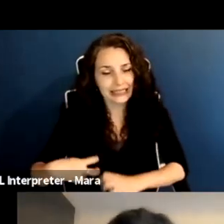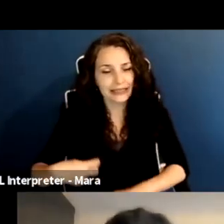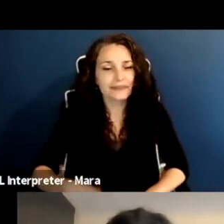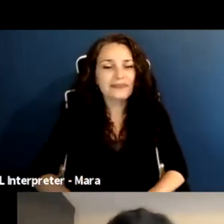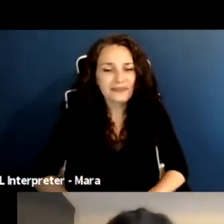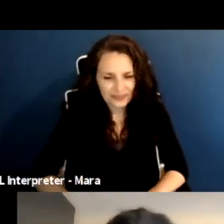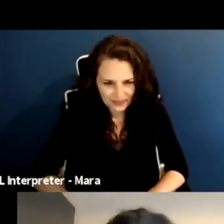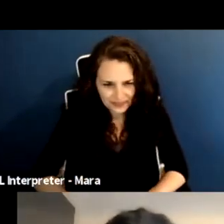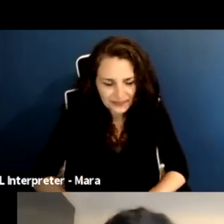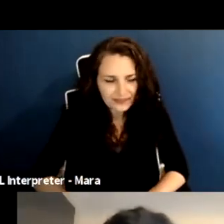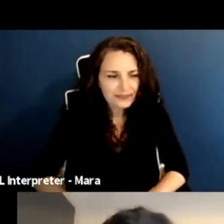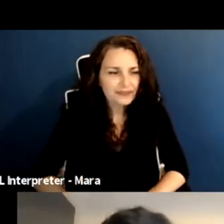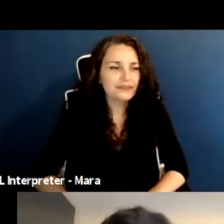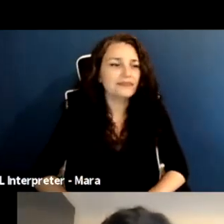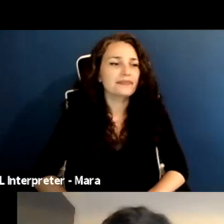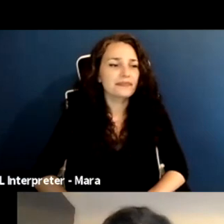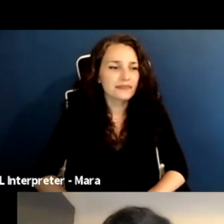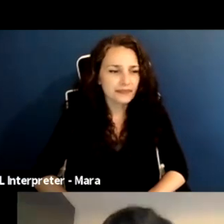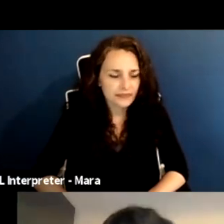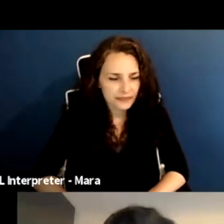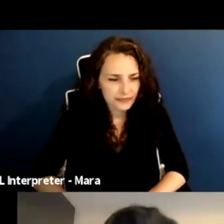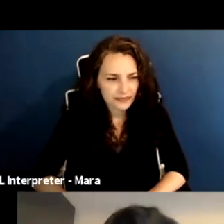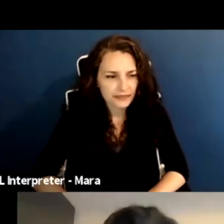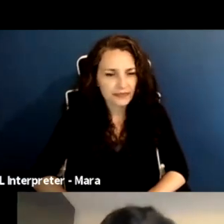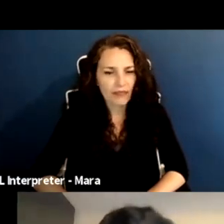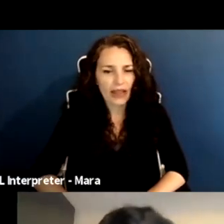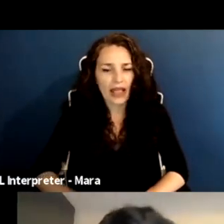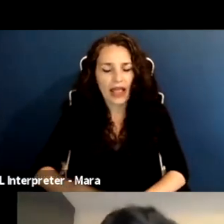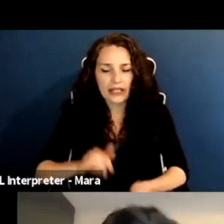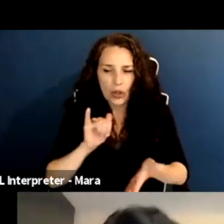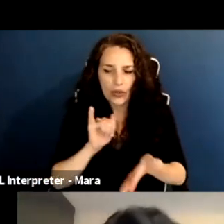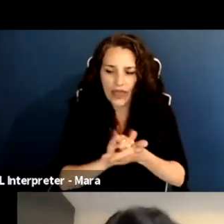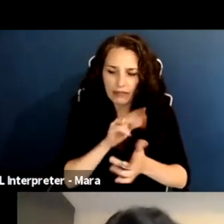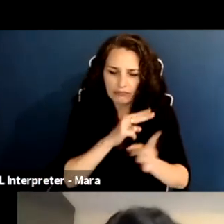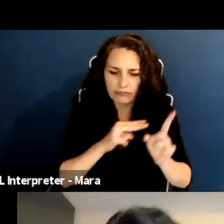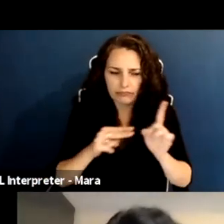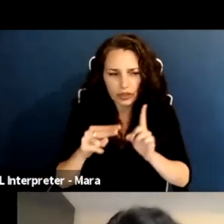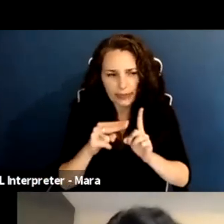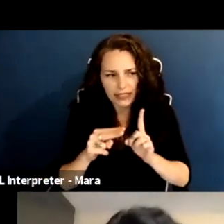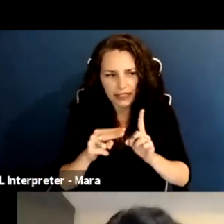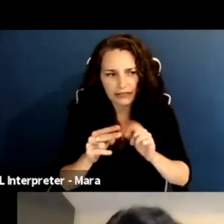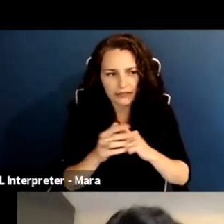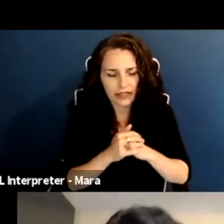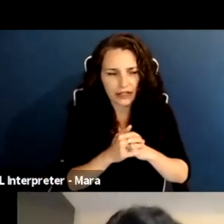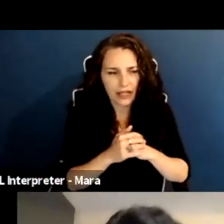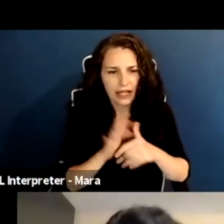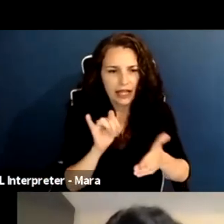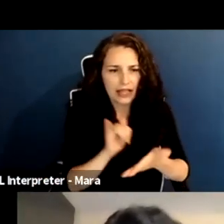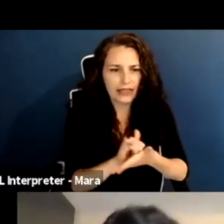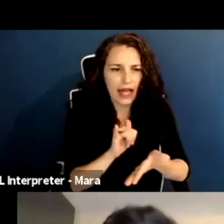And it has really brought on new connections especially in the scientific community